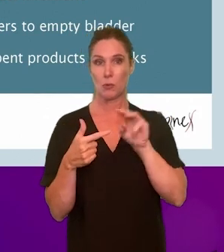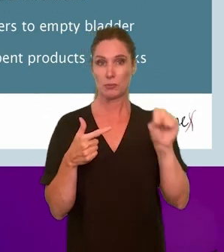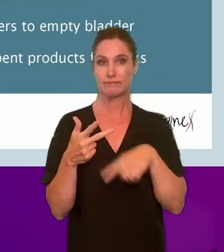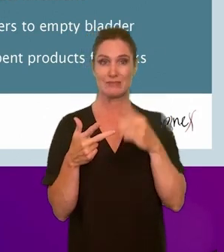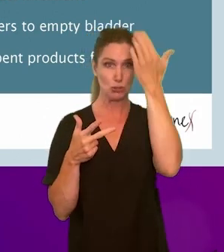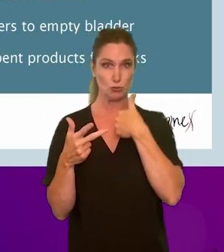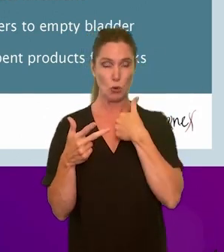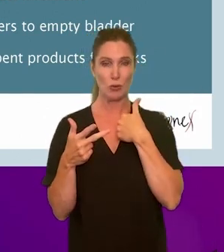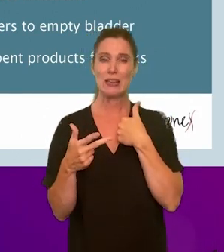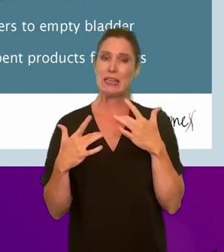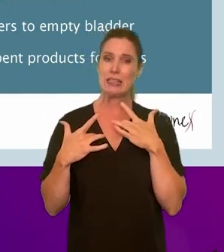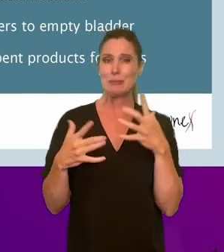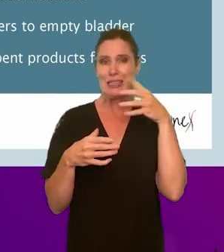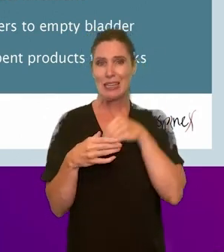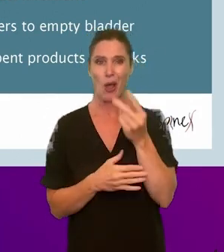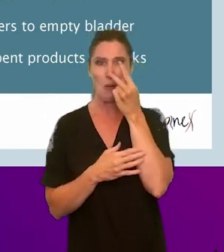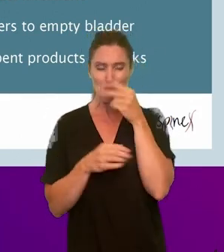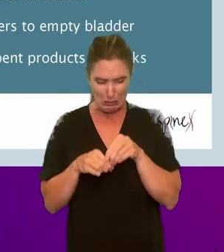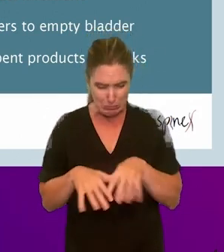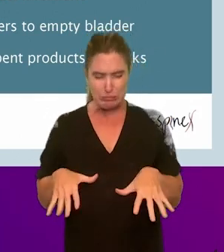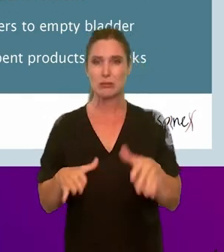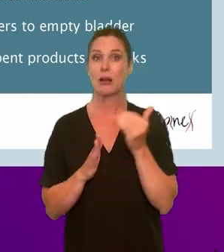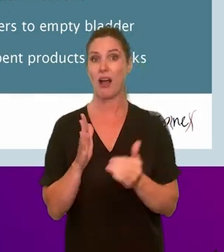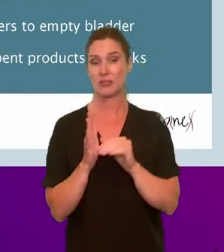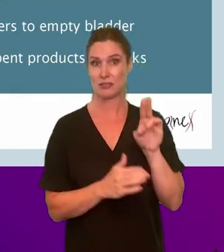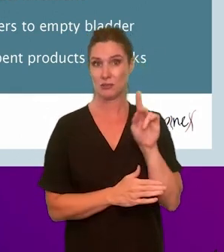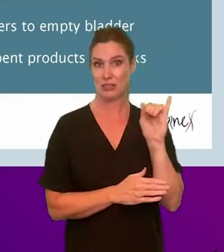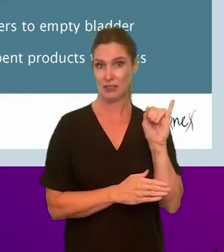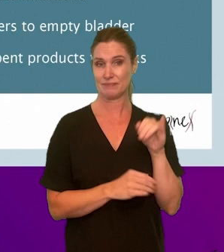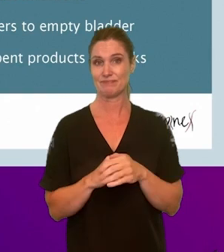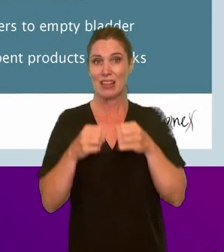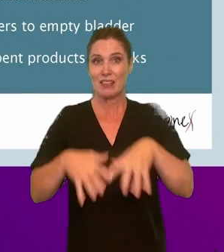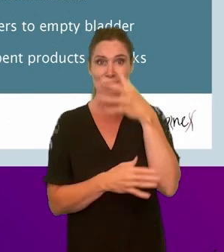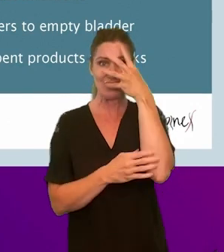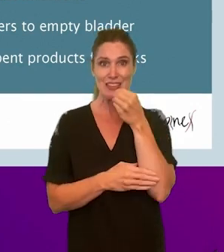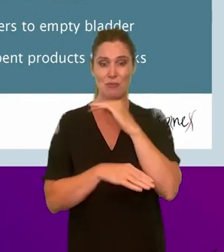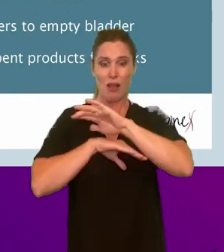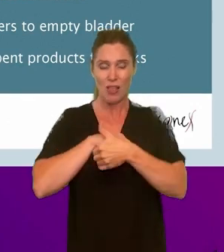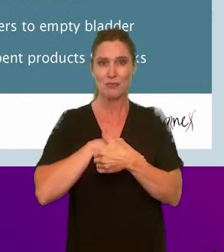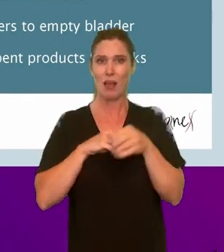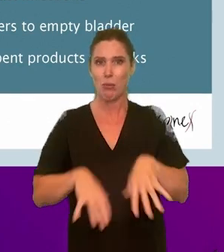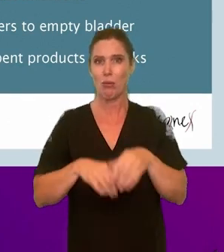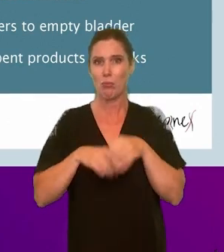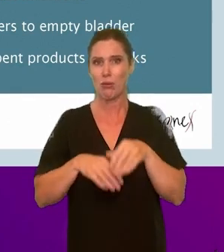frequent urinary tract infections, loss of sleep from night-time voids, and use of catheters to empty the bladder.